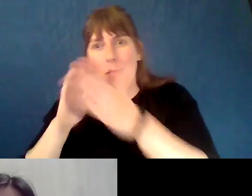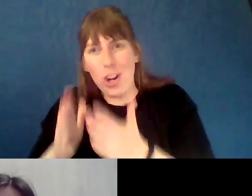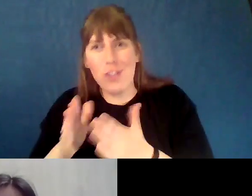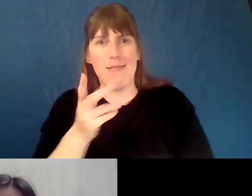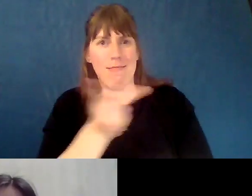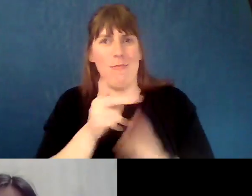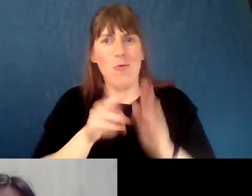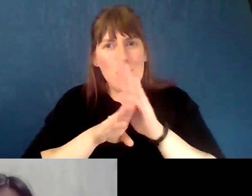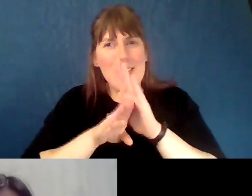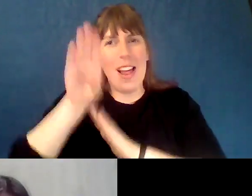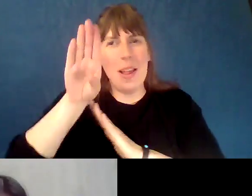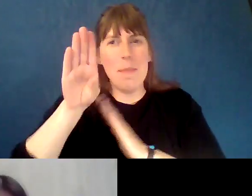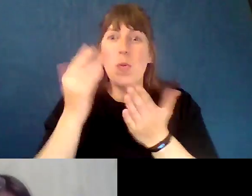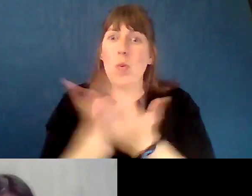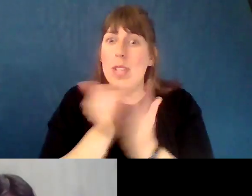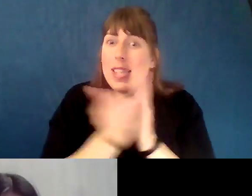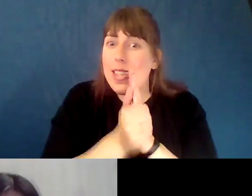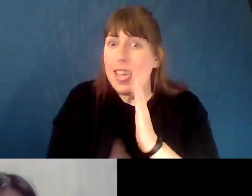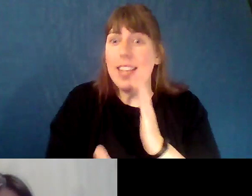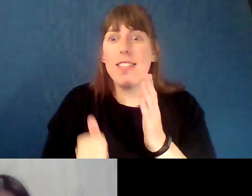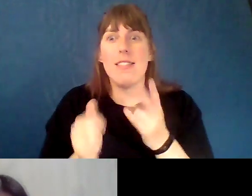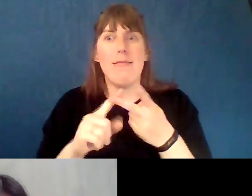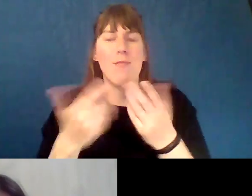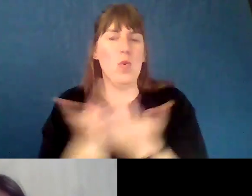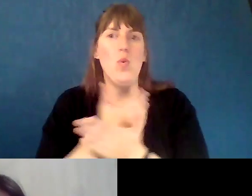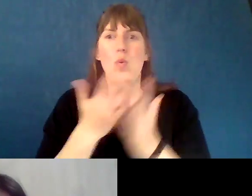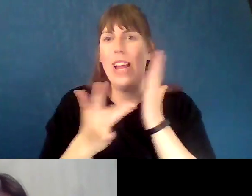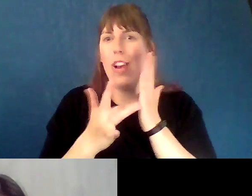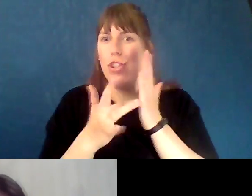sort of new skills in working with new technologies, like new ways of working.